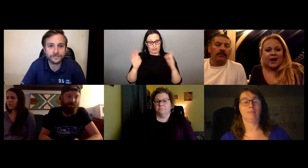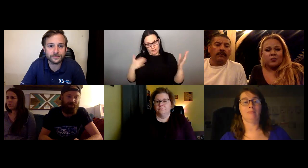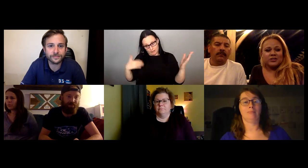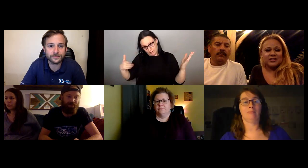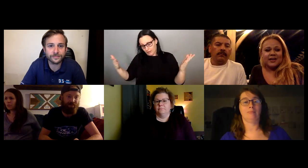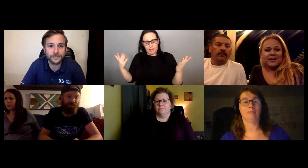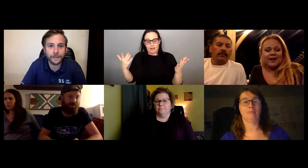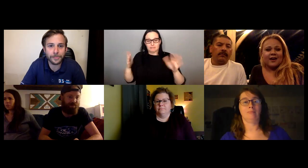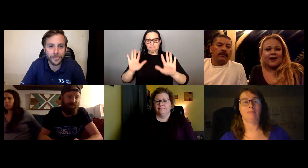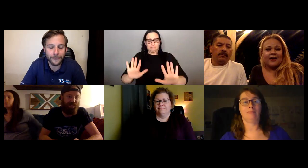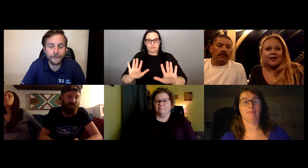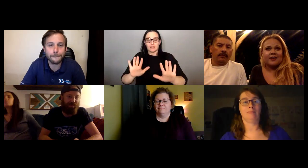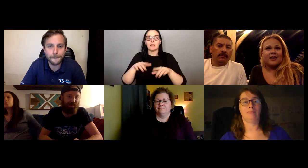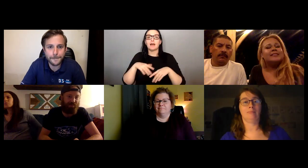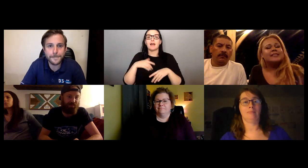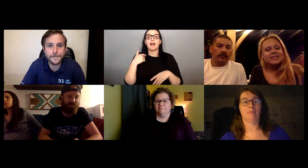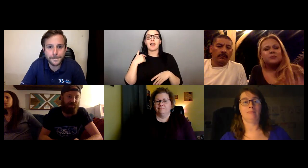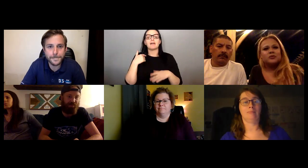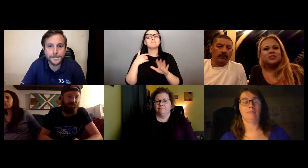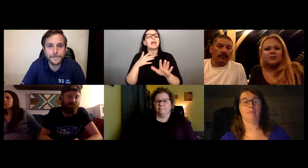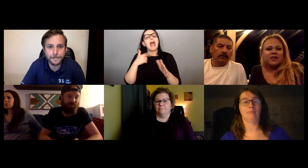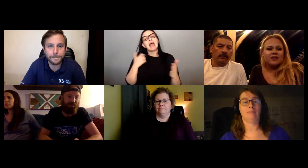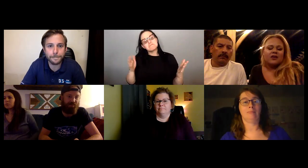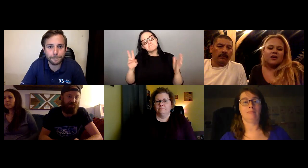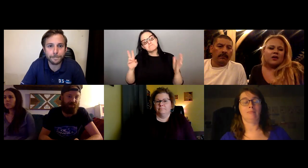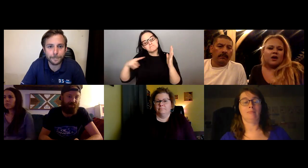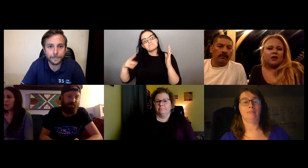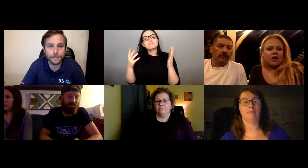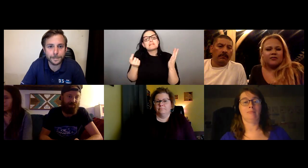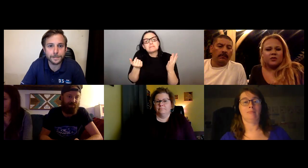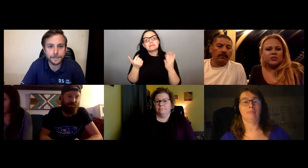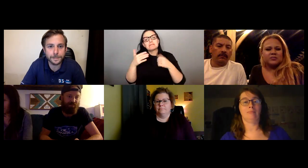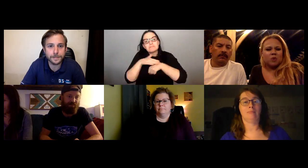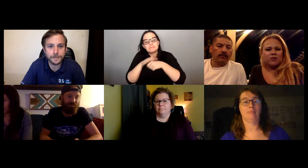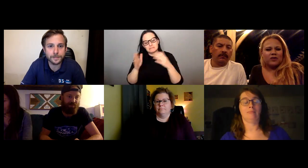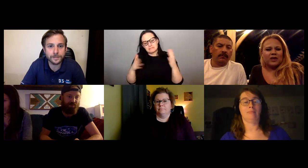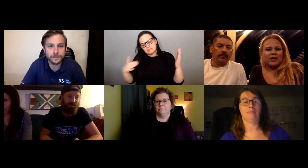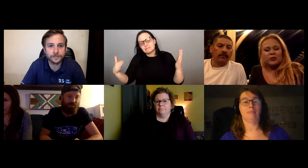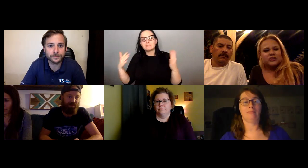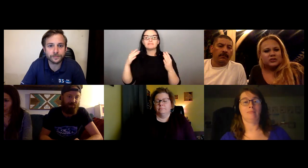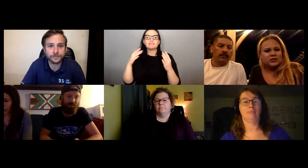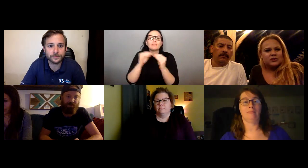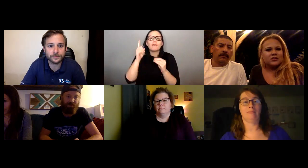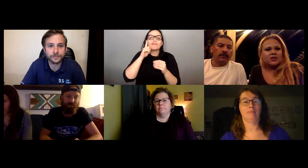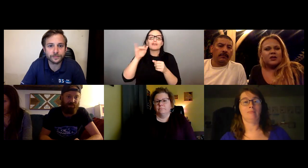wish that i i did skim through some of it